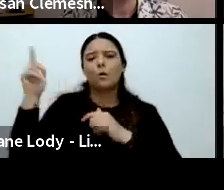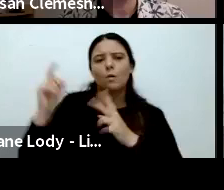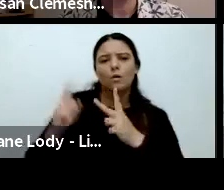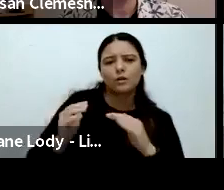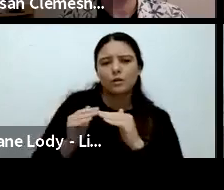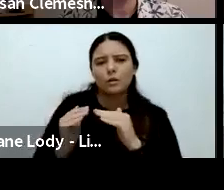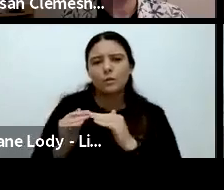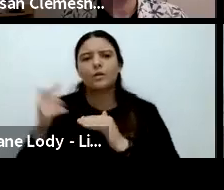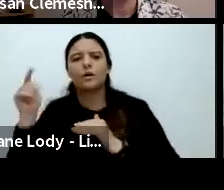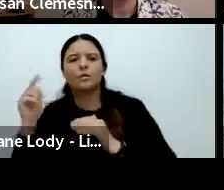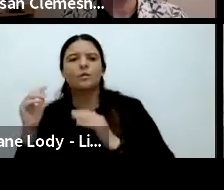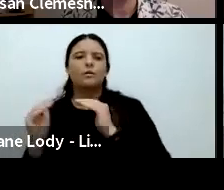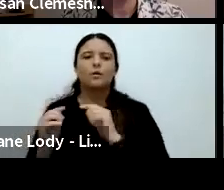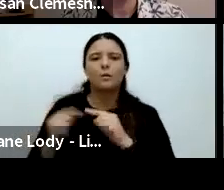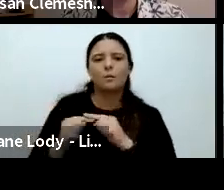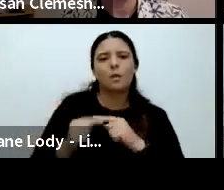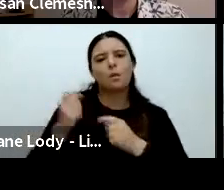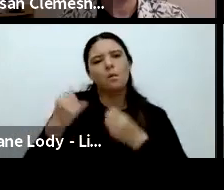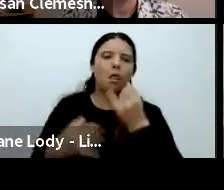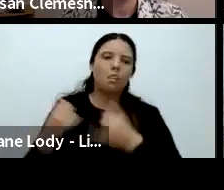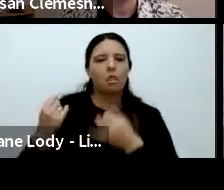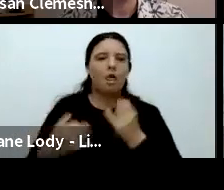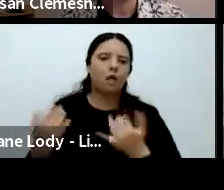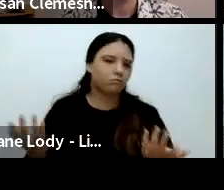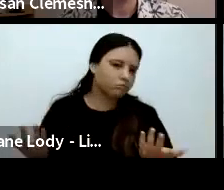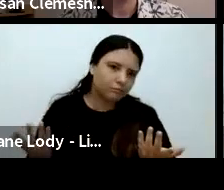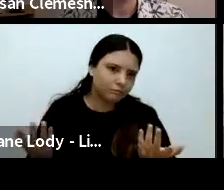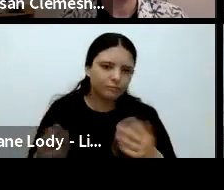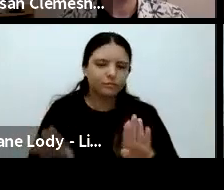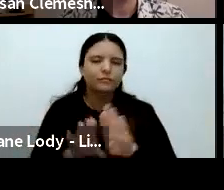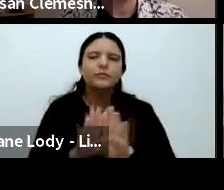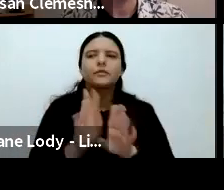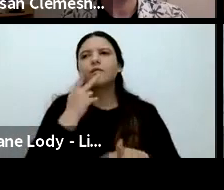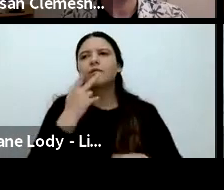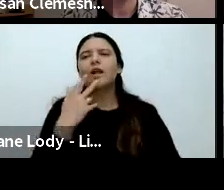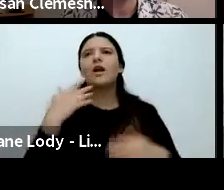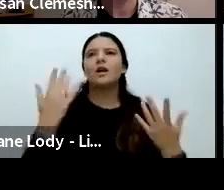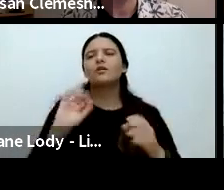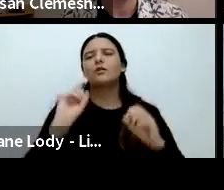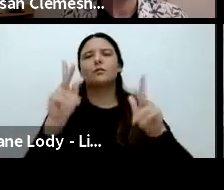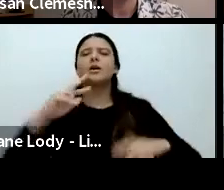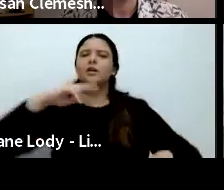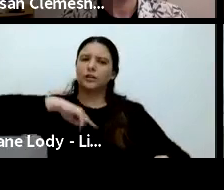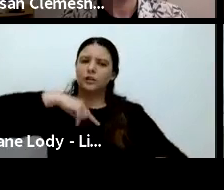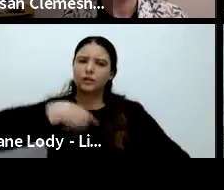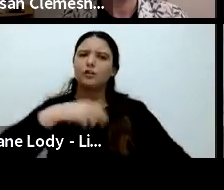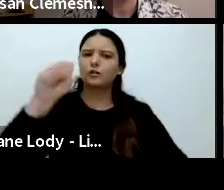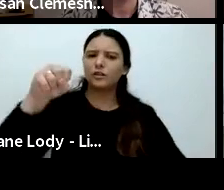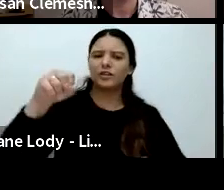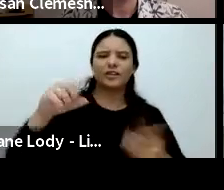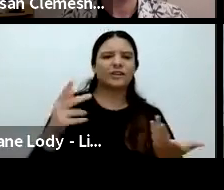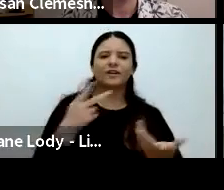Costco or somebody like that. Blah blah blah blah blah, and you're thinking, well, this makes sense, this makes sense, And I don't say of course they're completely wrong about